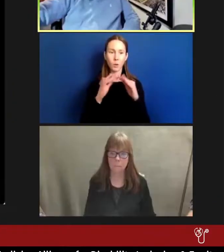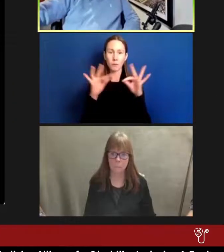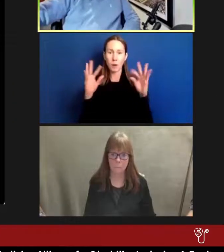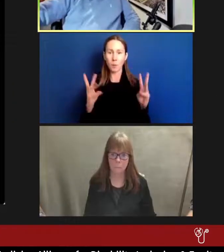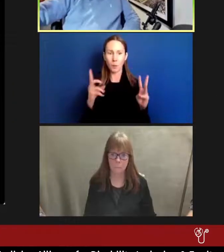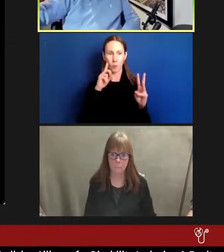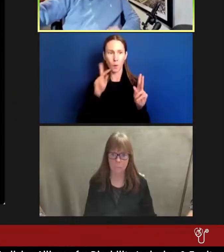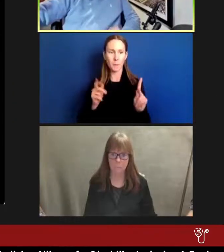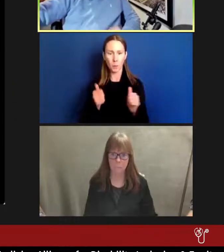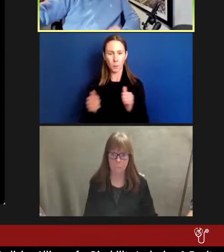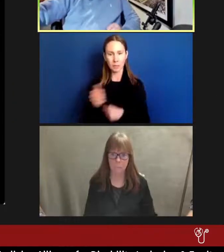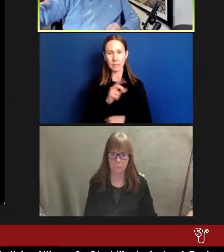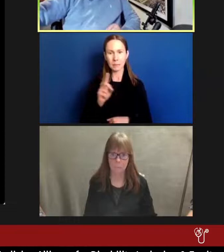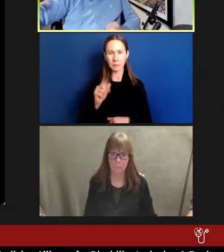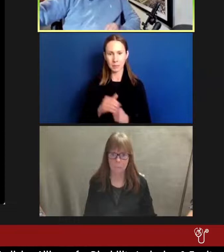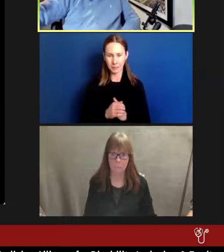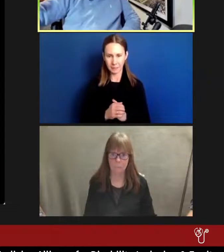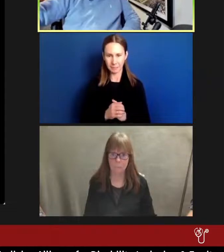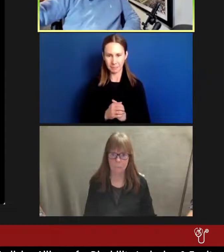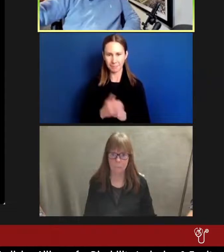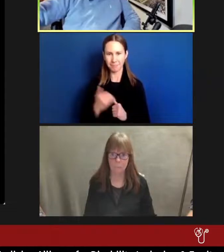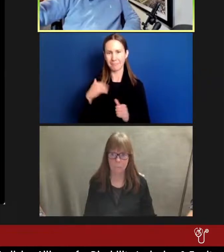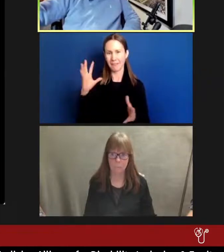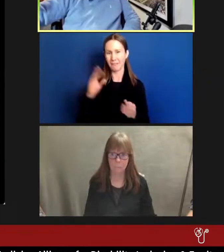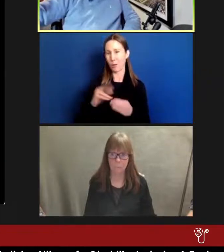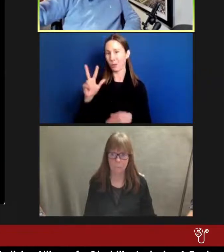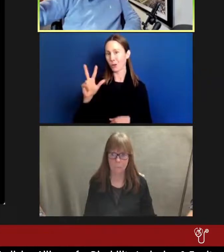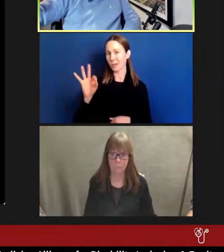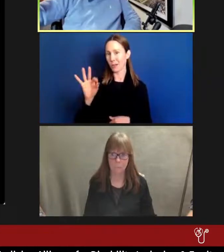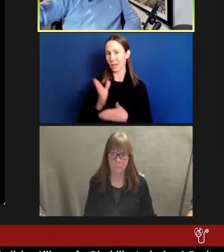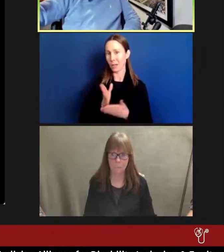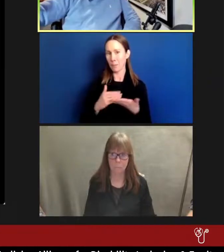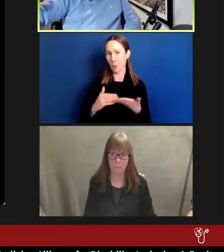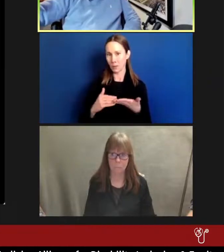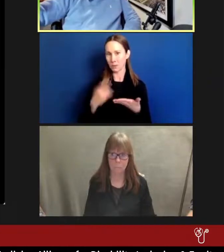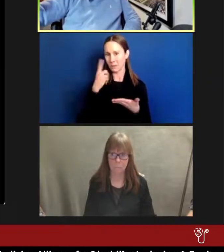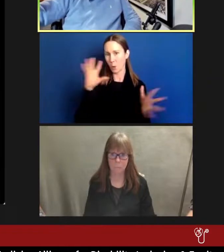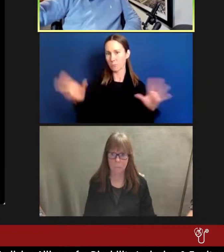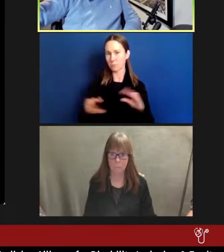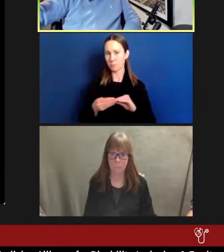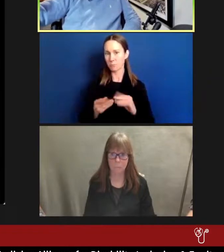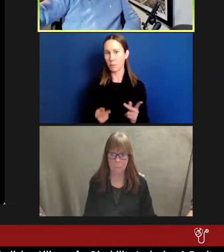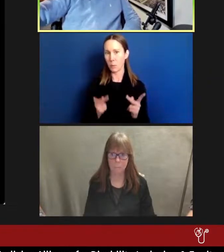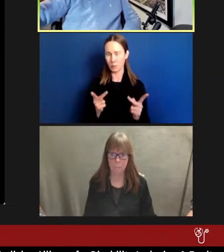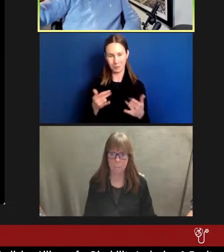Now there are 39 specific components to our framework proposal, and counting. We